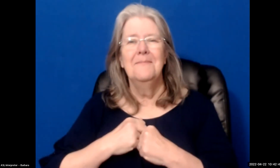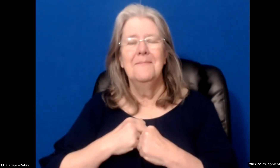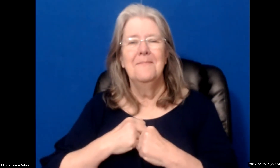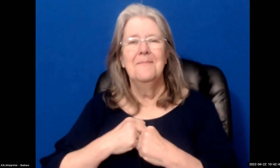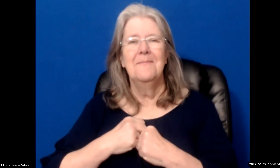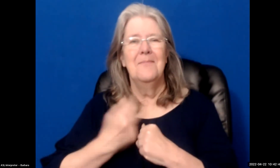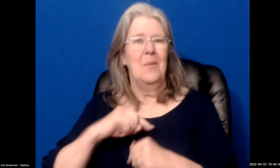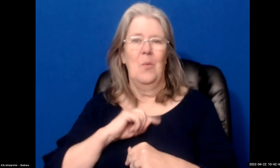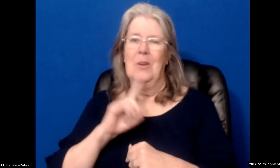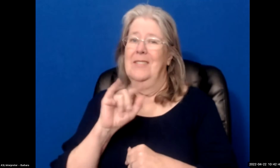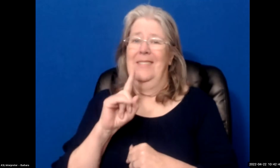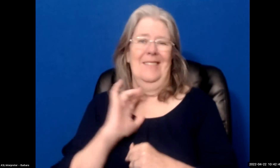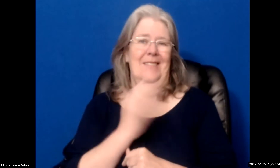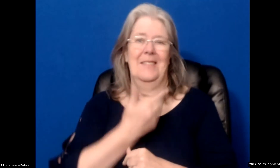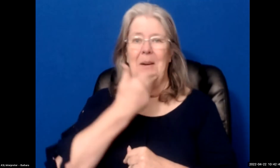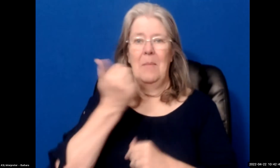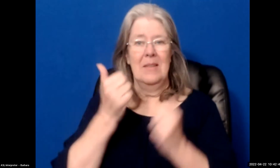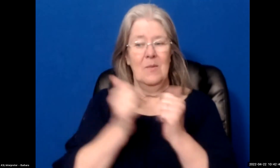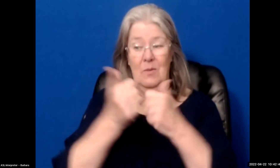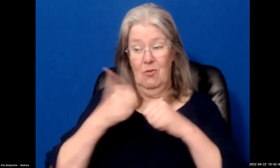We just did our best with trying to explain to him what was going to happen.